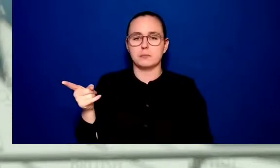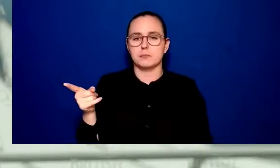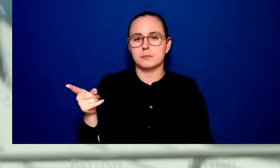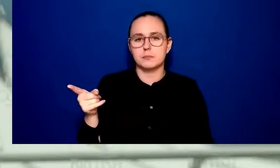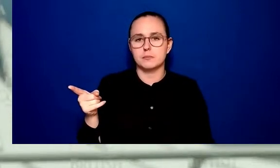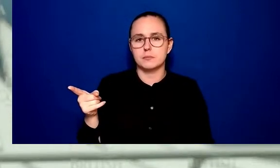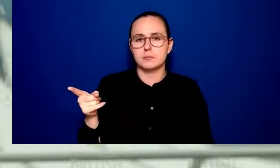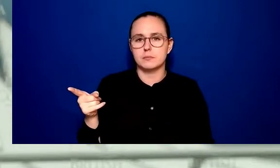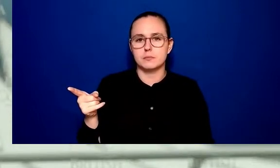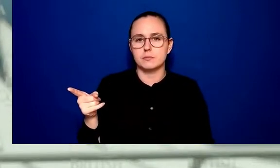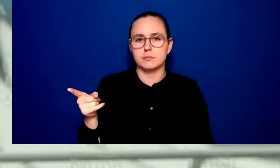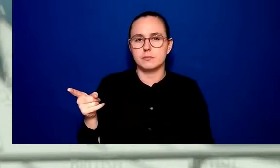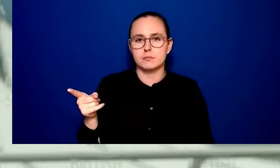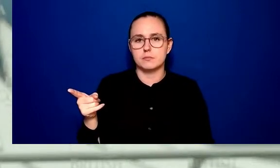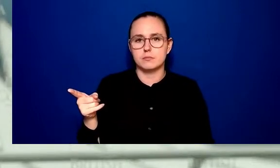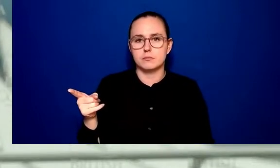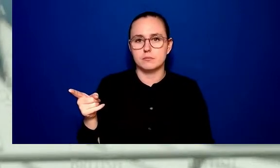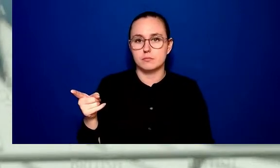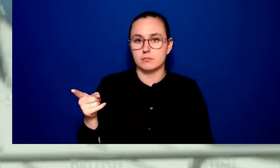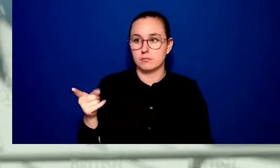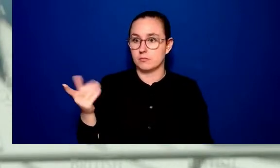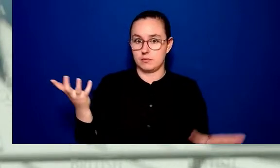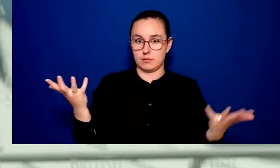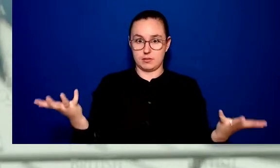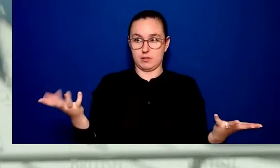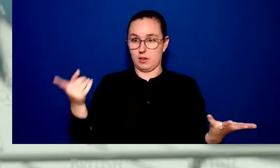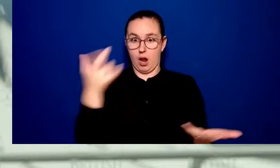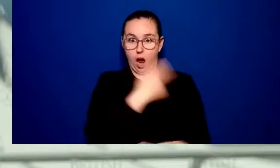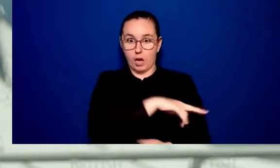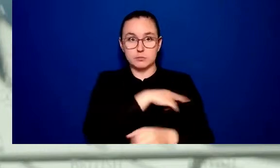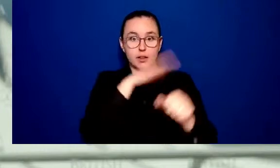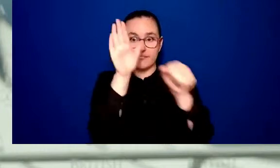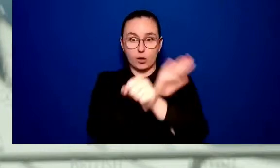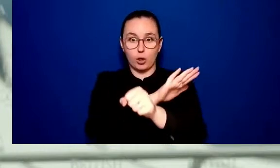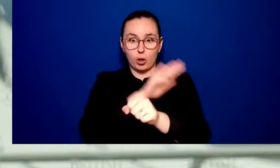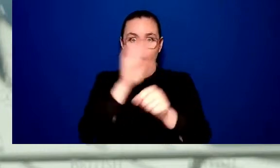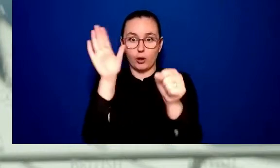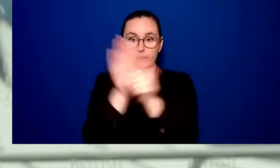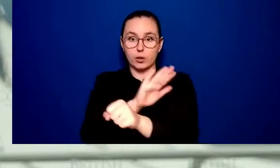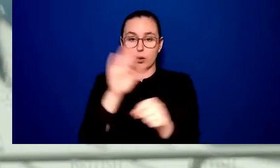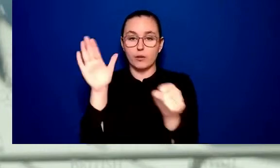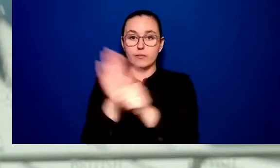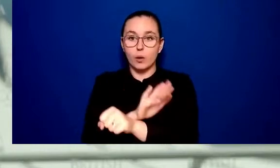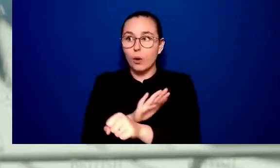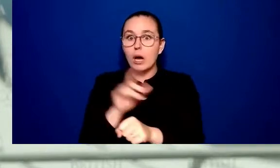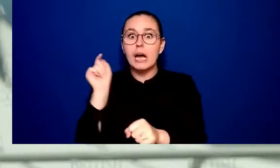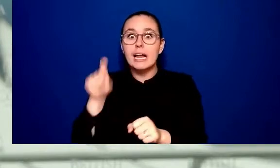in their community. So we need to go back to those basics for